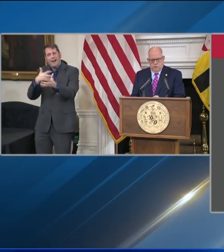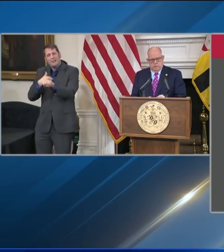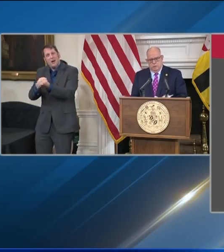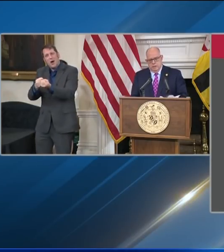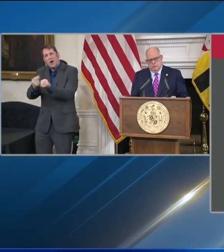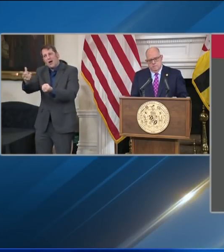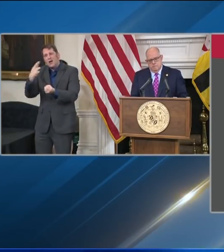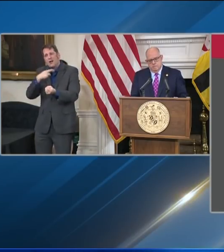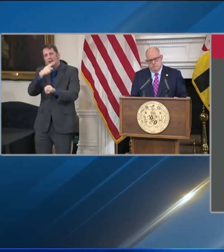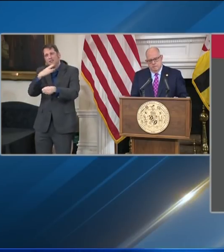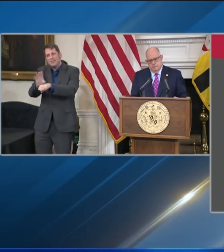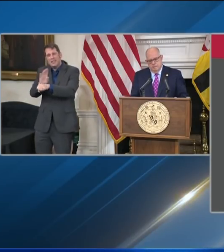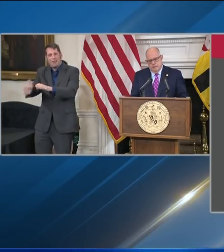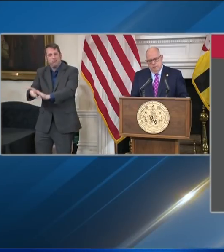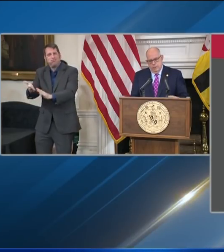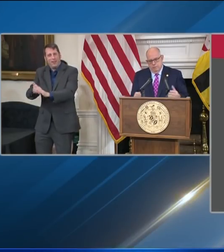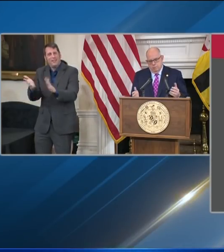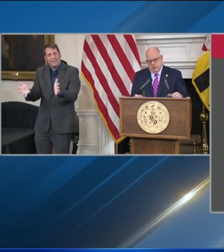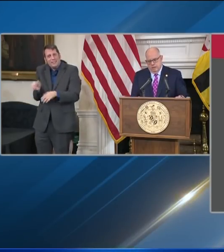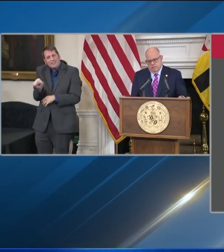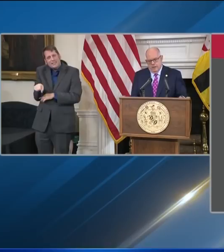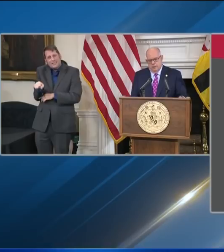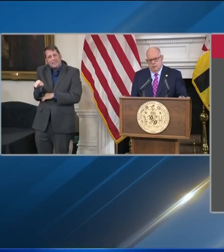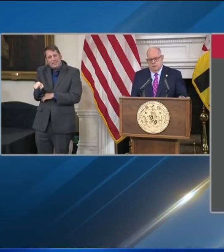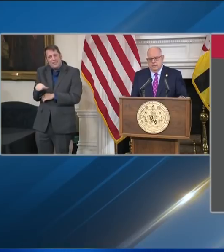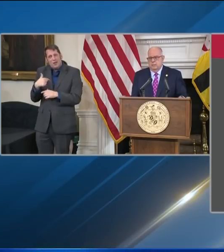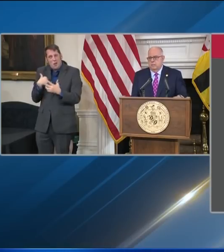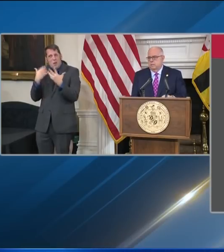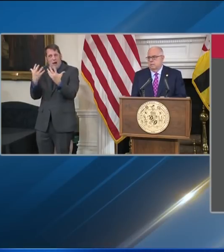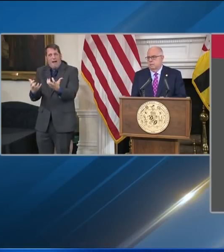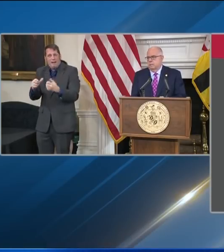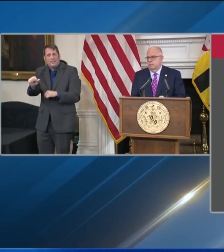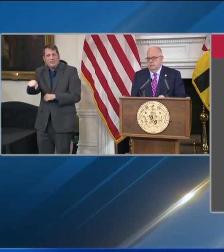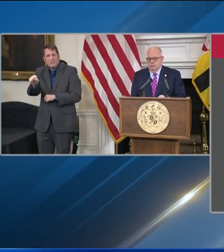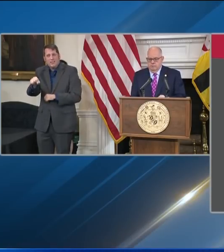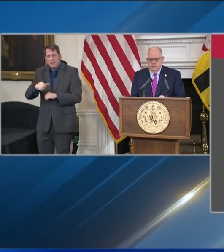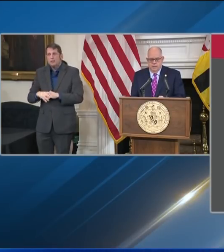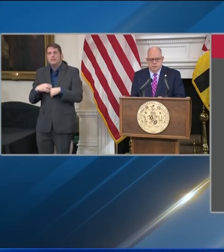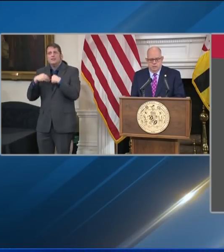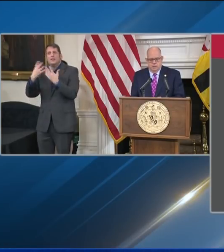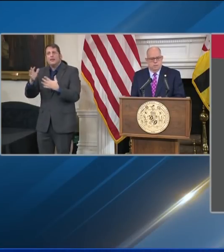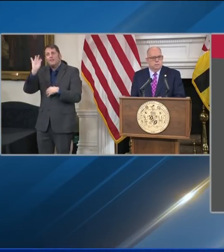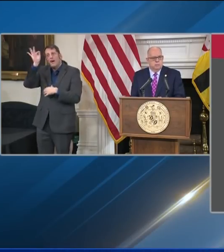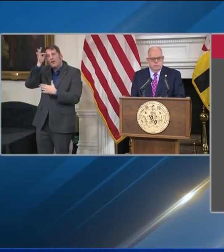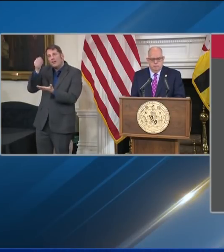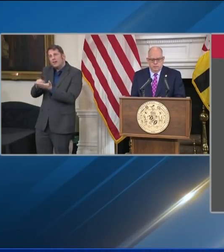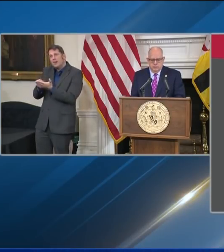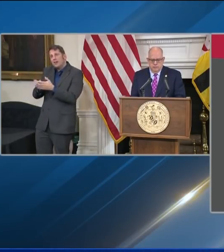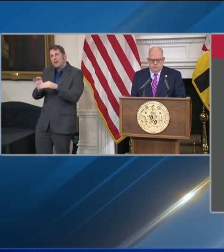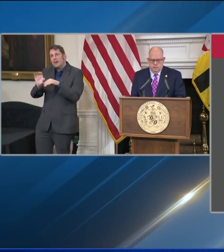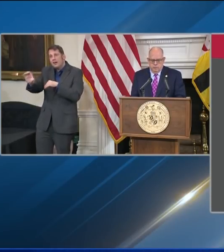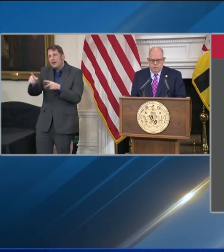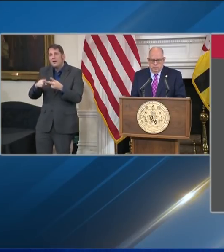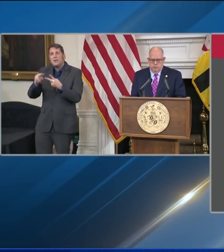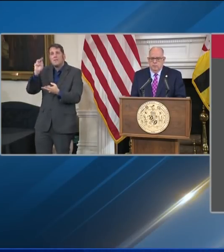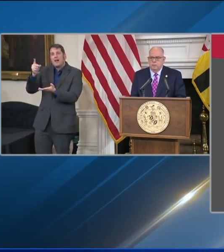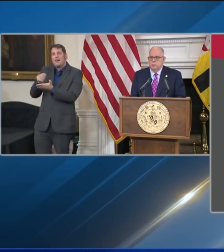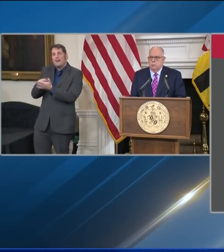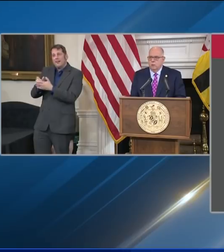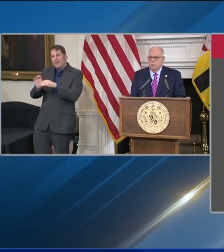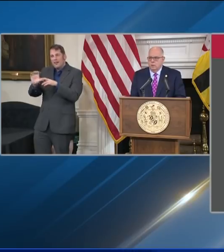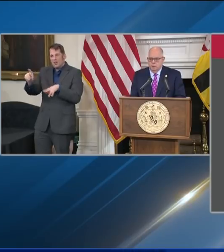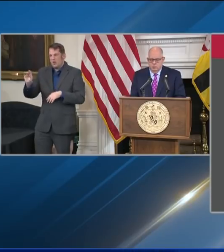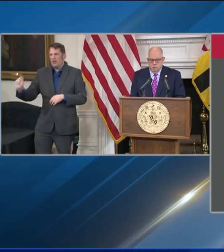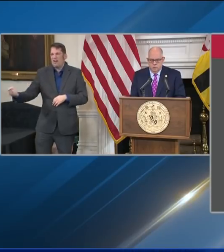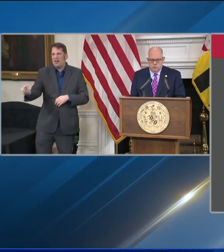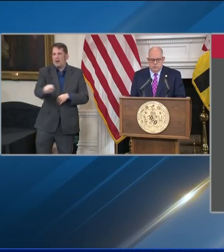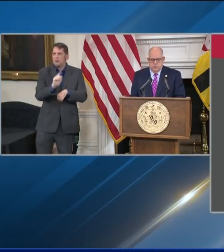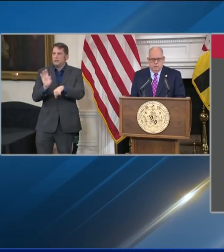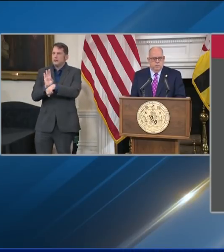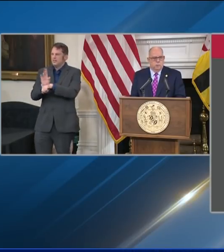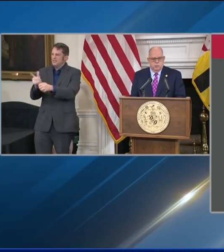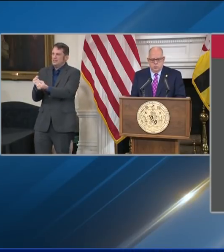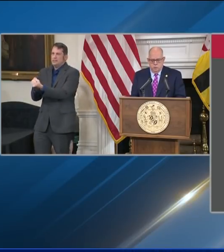WE CONTINUE TO ENCOURAGE MARYLANDERS TO YOUR LOCAL RESTAURANT WE HAVE PROVIDED FEDERAL AND STATE ASSISTANCE FINANCIAL ASSISTANCE TO THESE BUSINESSES AND WE WILL CONTINUE